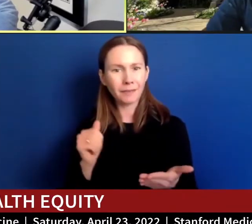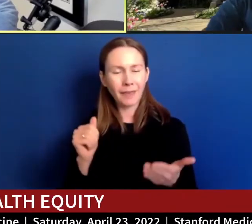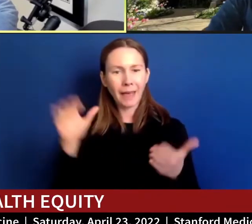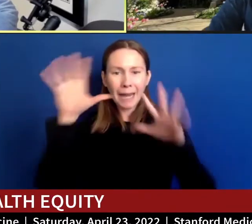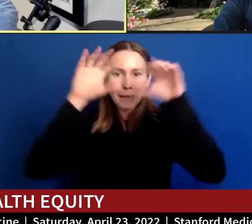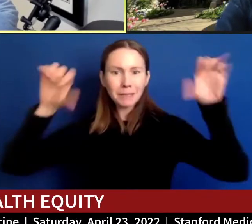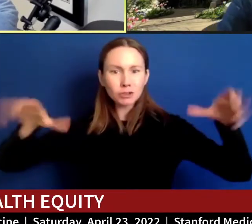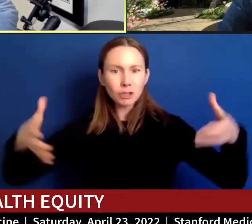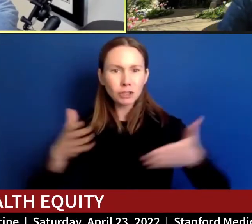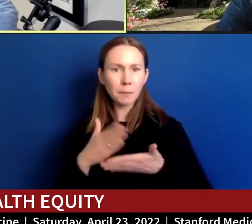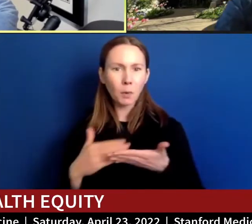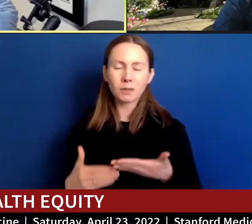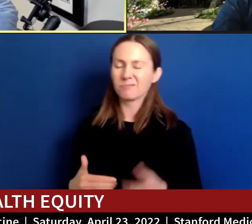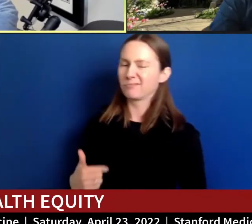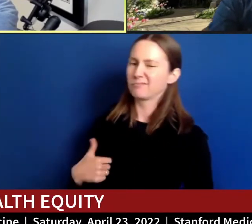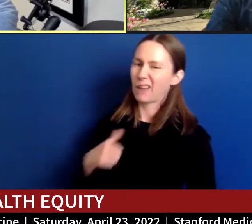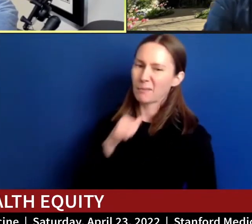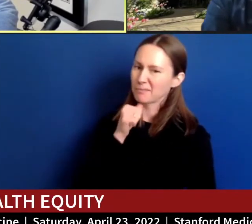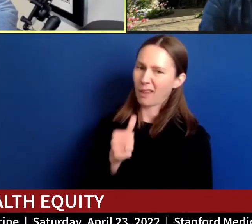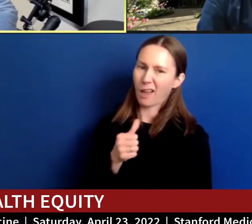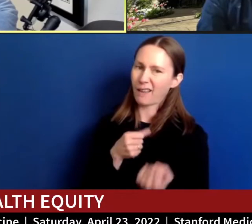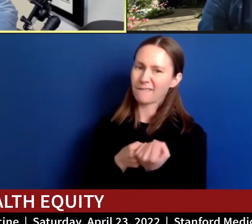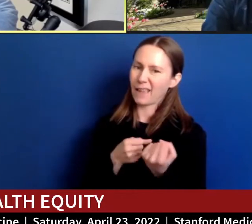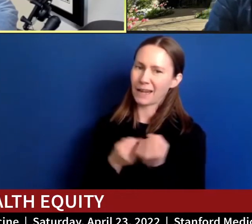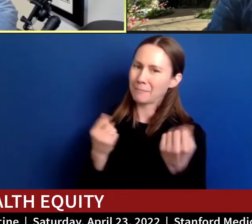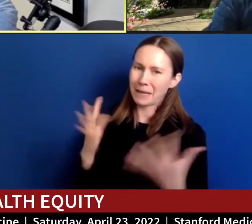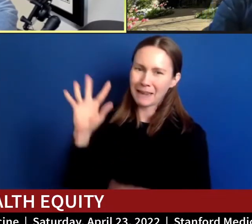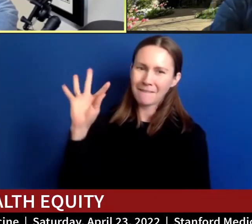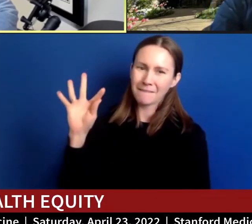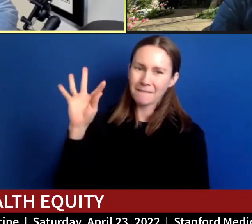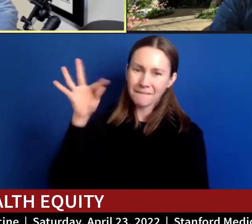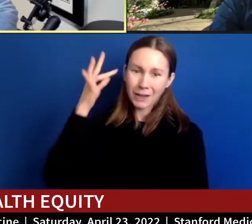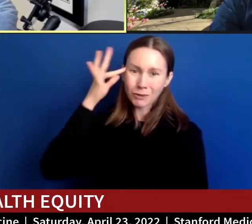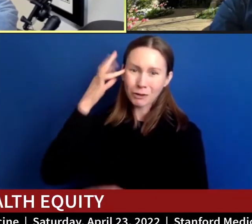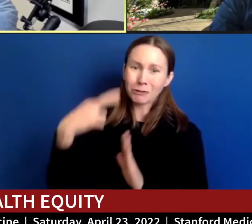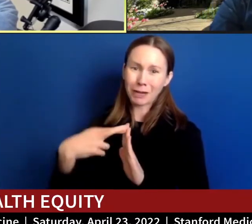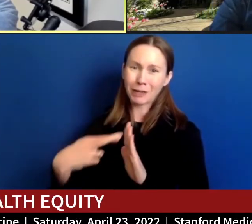fan of a lot of federal regulations, but in some areas, it’s needed, and it’s one